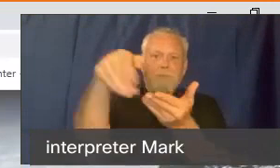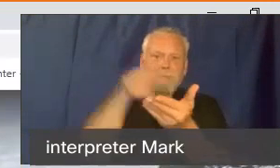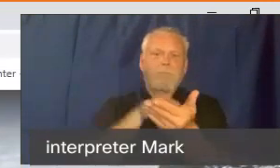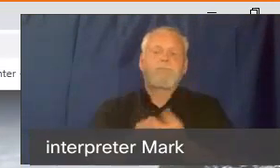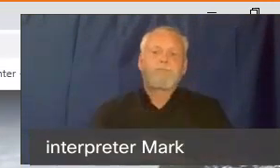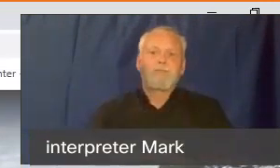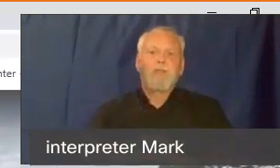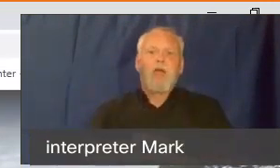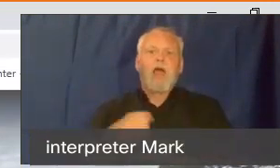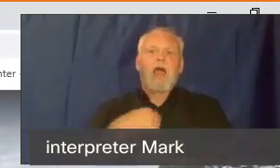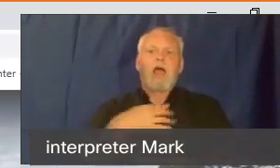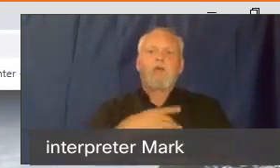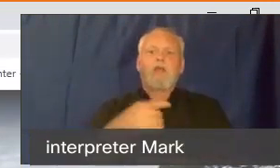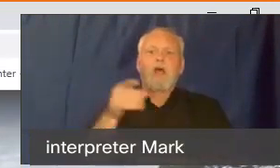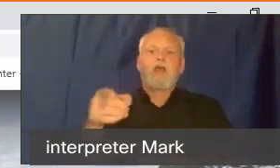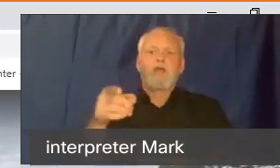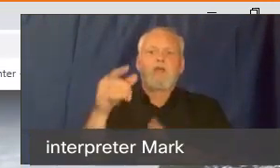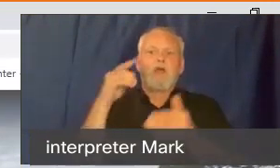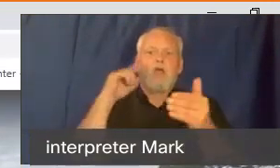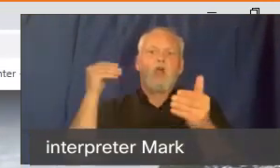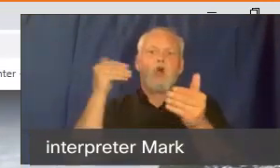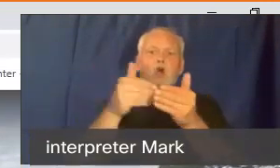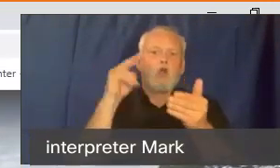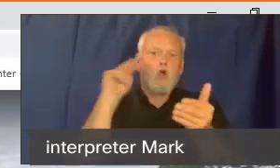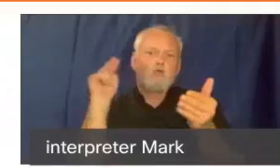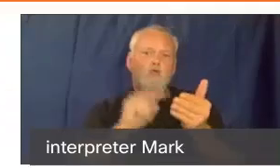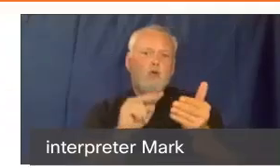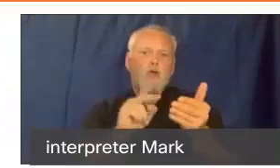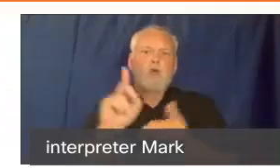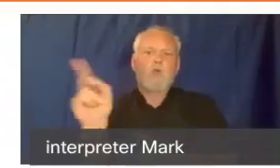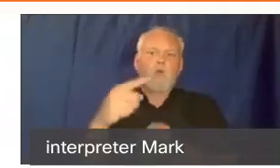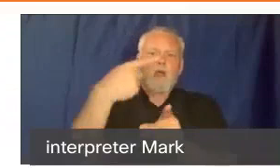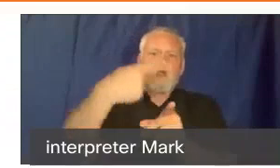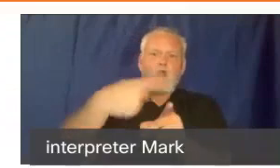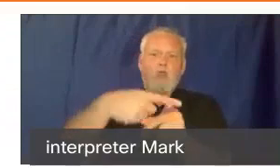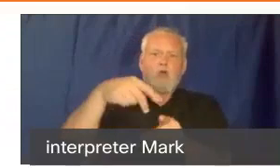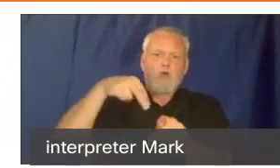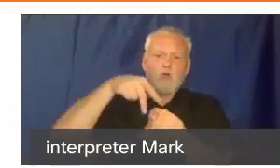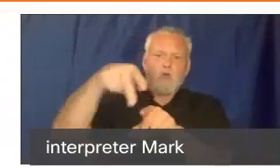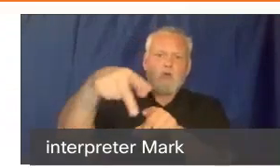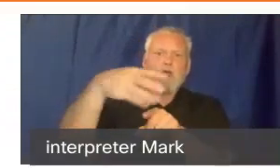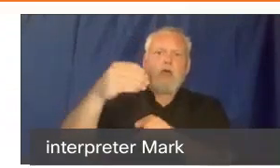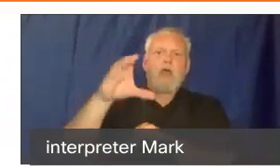I would like you to take a close look at where the crosswalks and are.